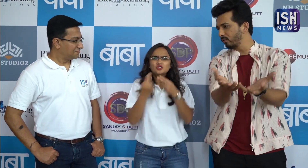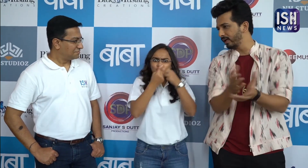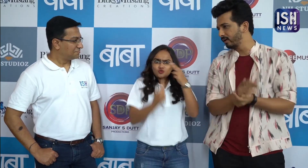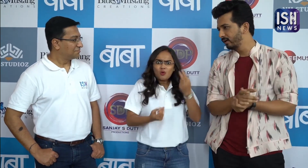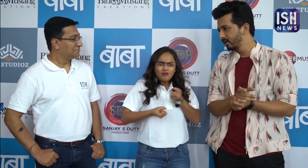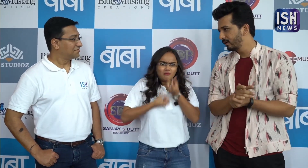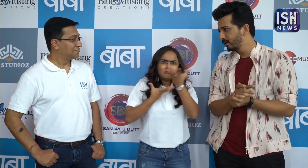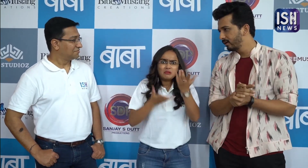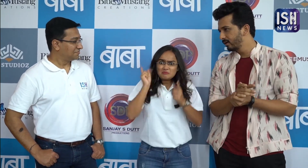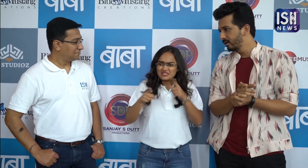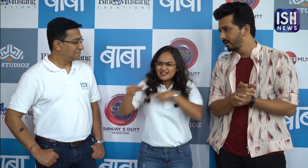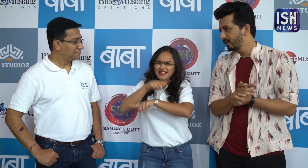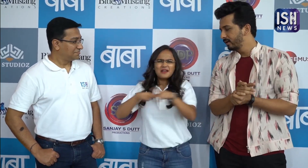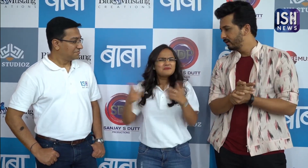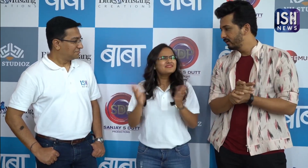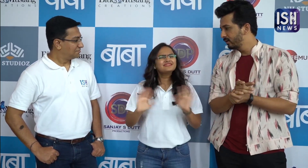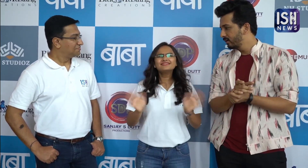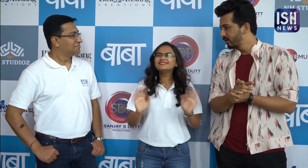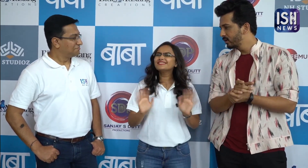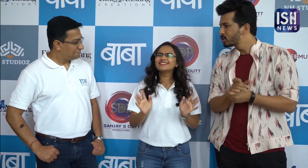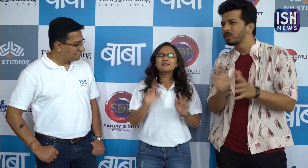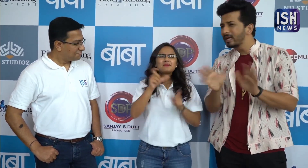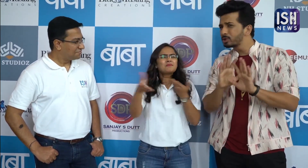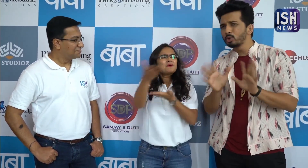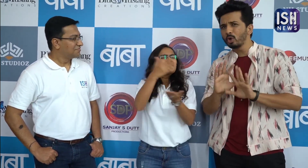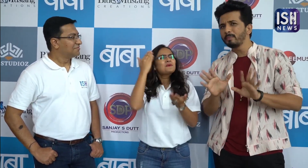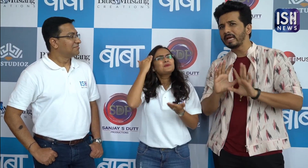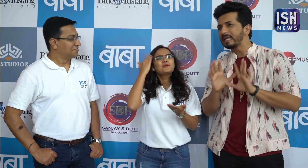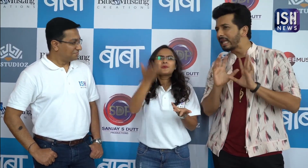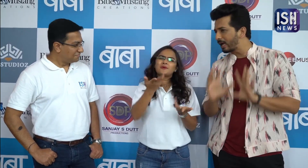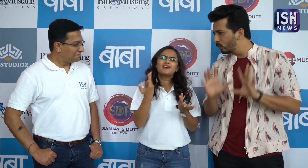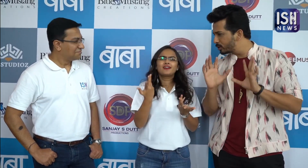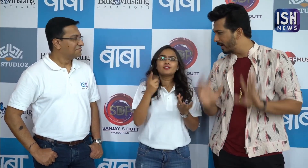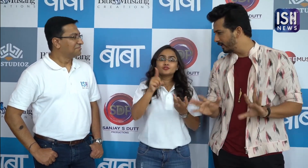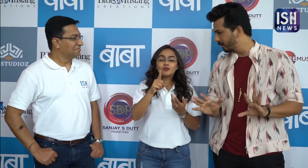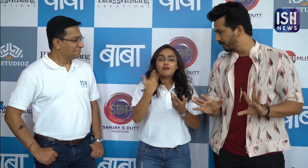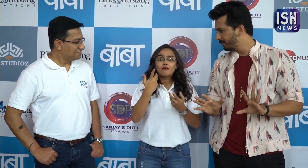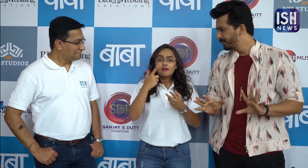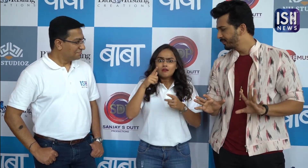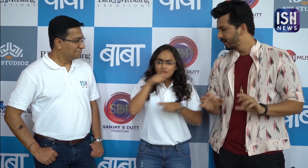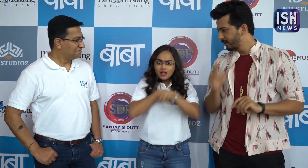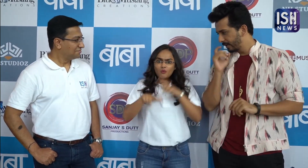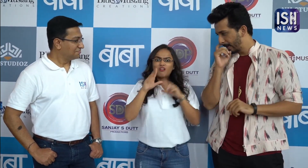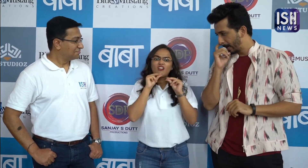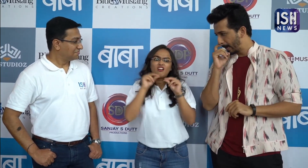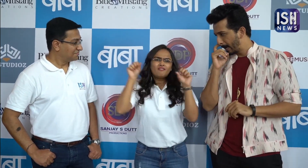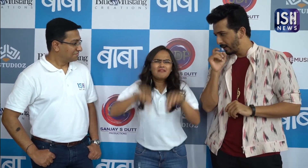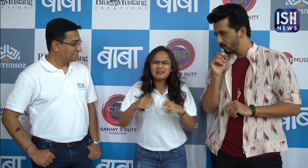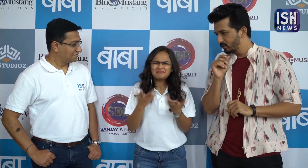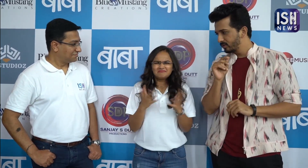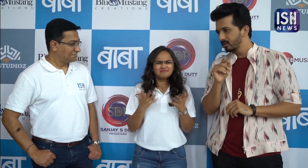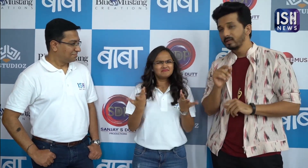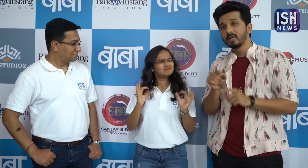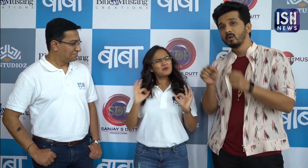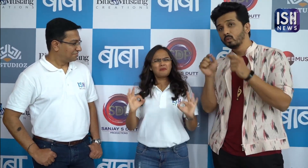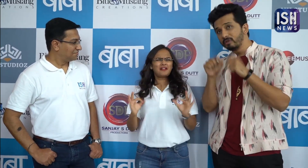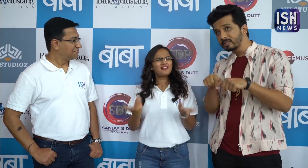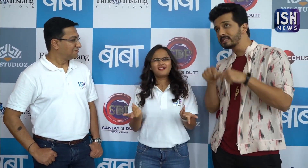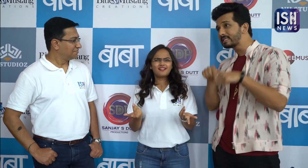You do not need a language to tell a story. They all know this. If you do not know a language it does not matter.